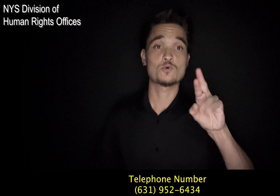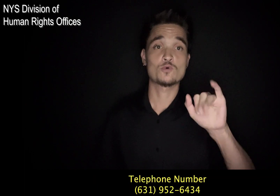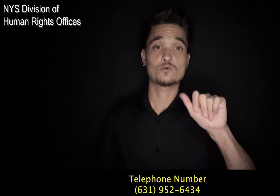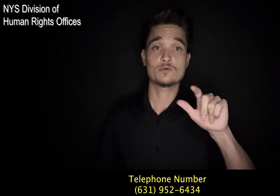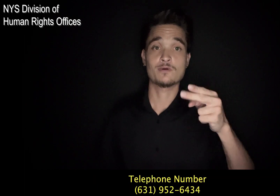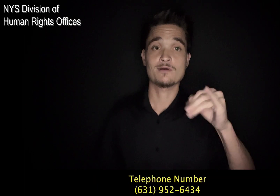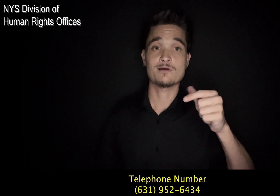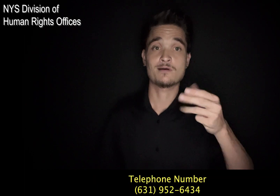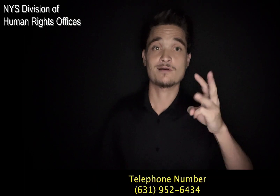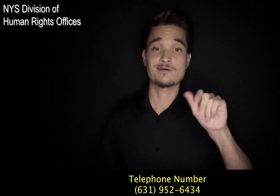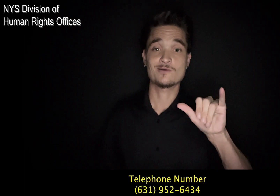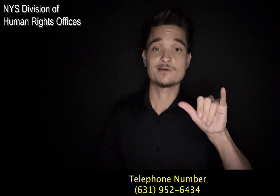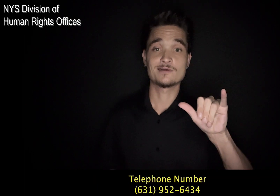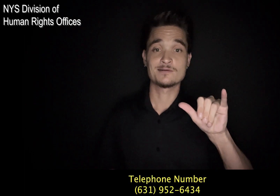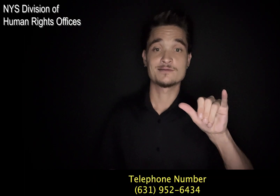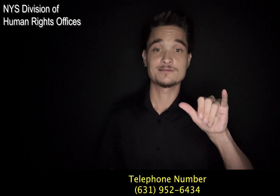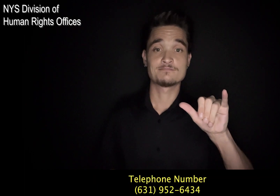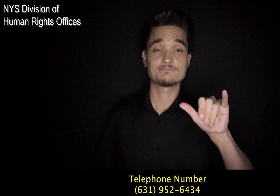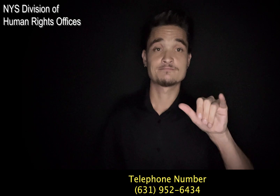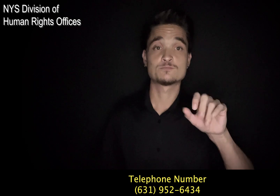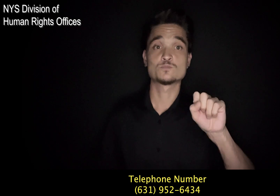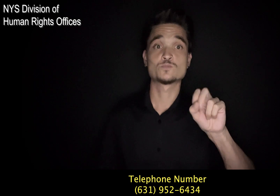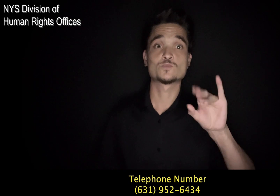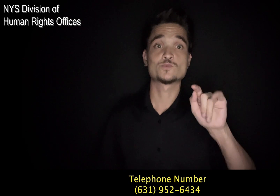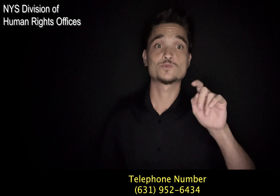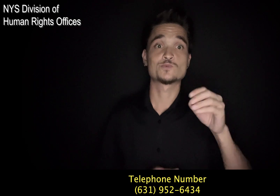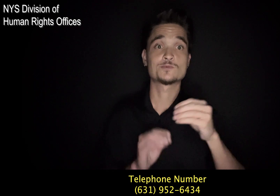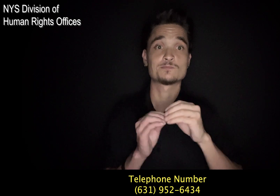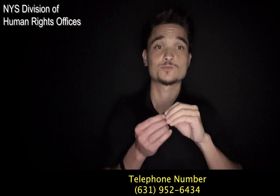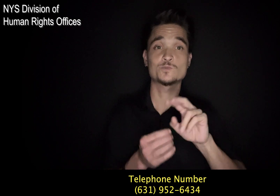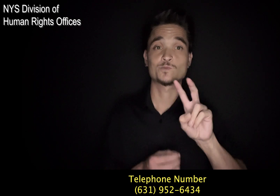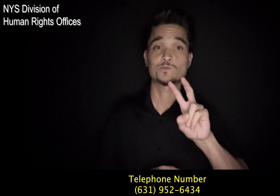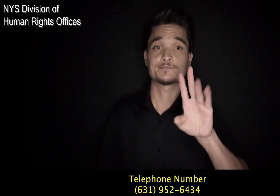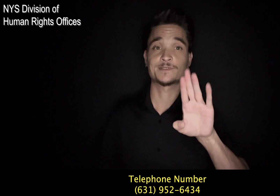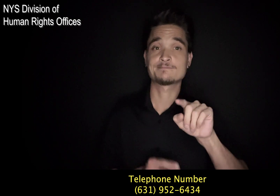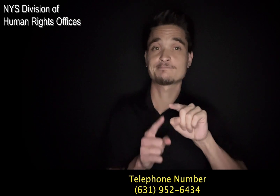Telephone Number (631) 952-6434